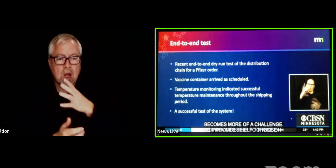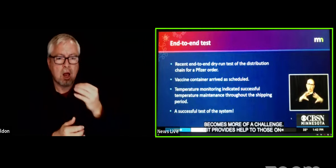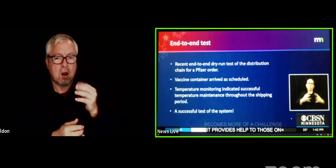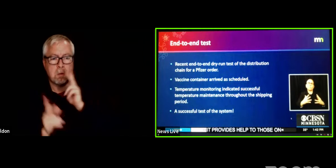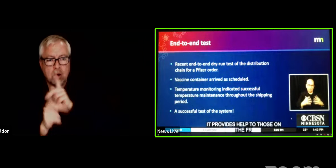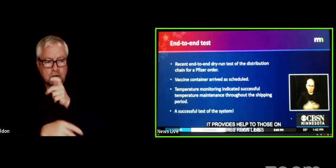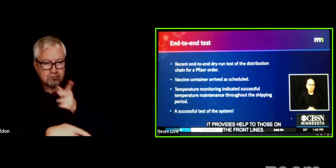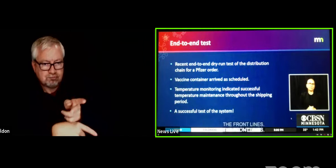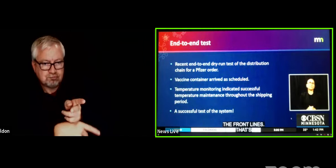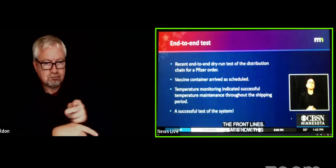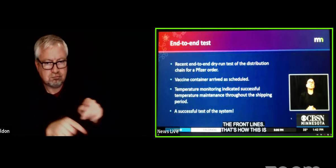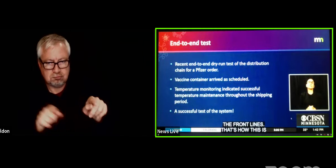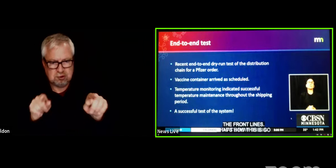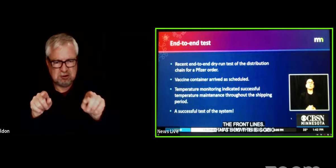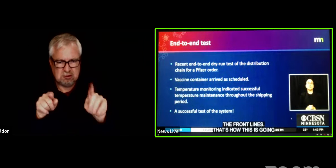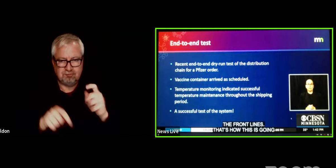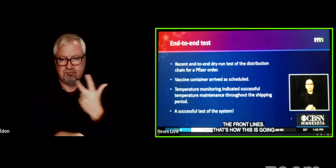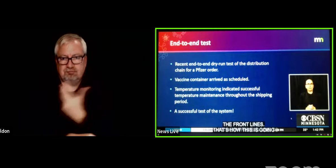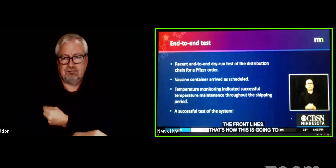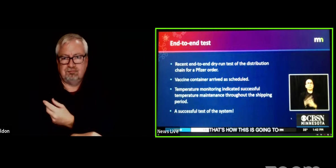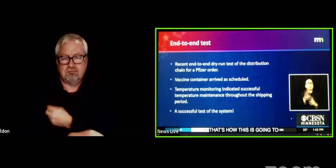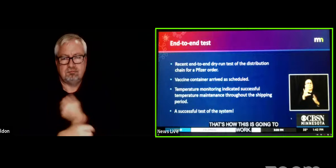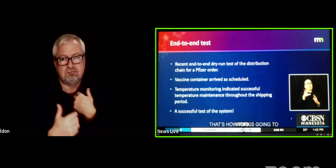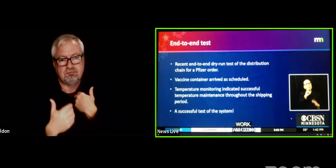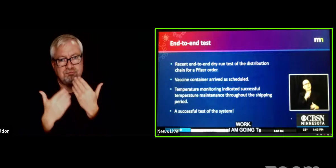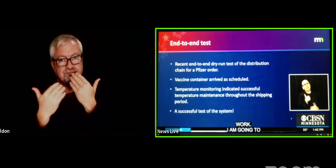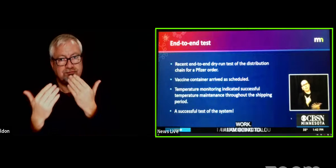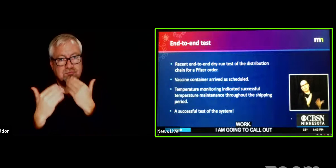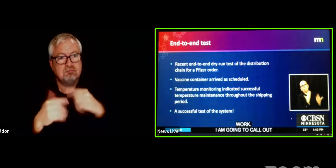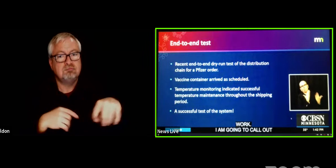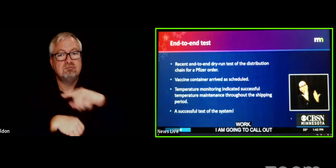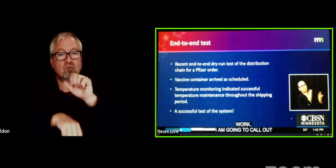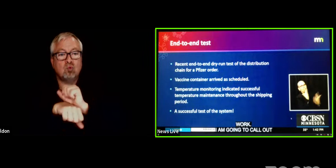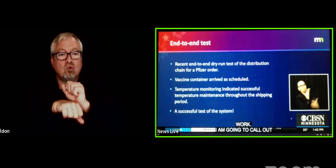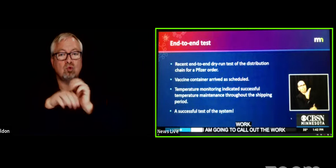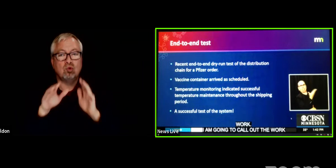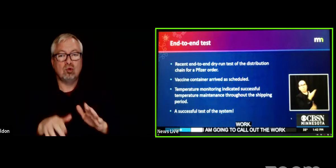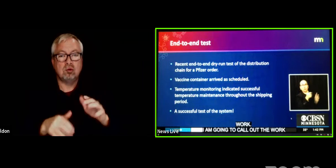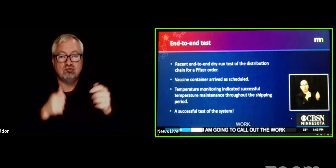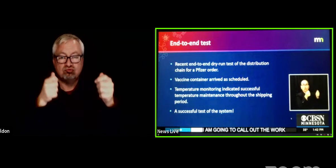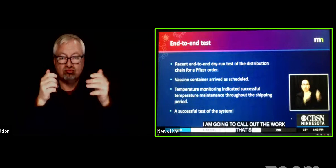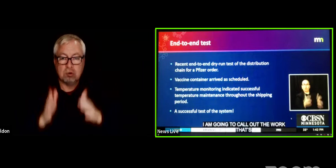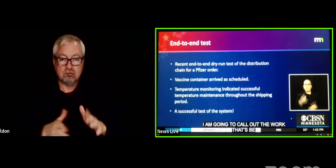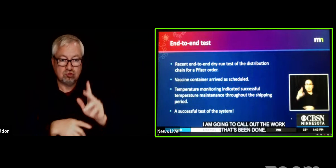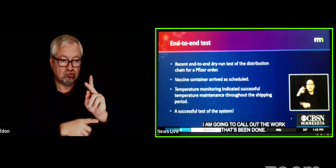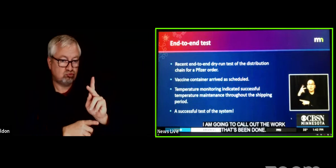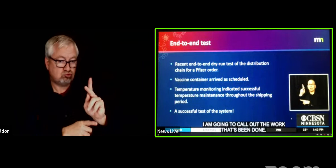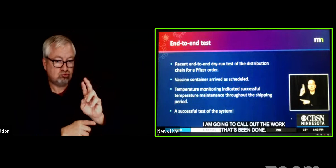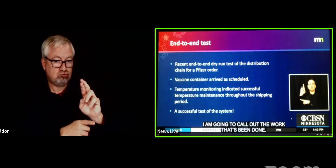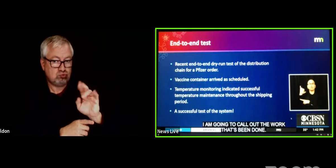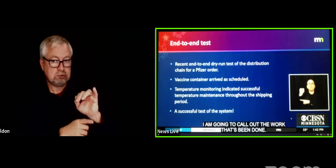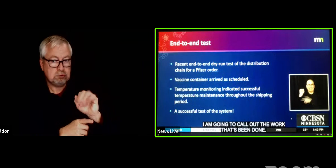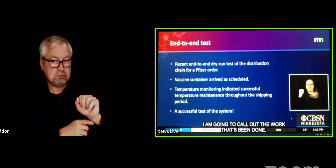DIRECTOR EHRESMANN AND HER TEAM HAVE DONE. THEY HAVE TRIED TO THIS OF EVERY POSSIBLE SCENARIO. THIS NEEDS TO BE DONE RIGHT.